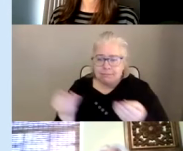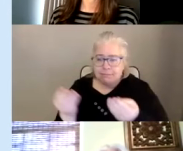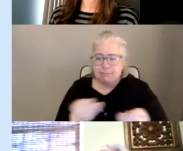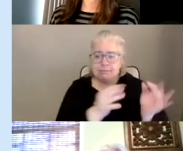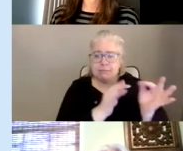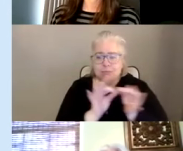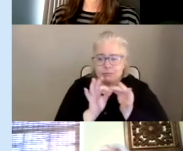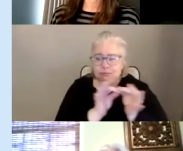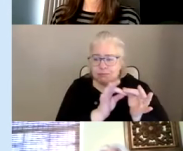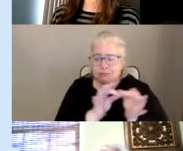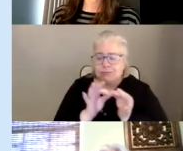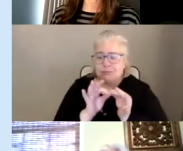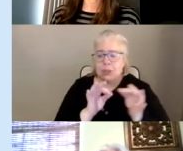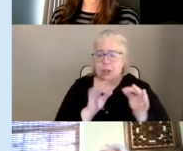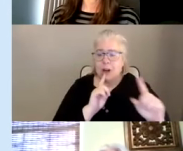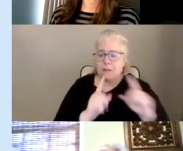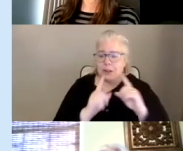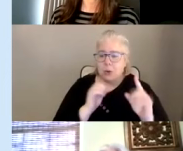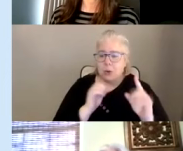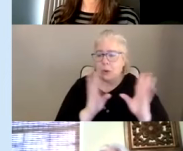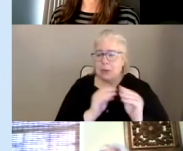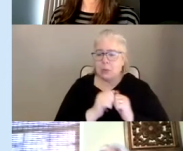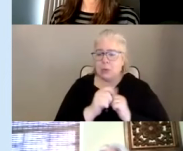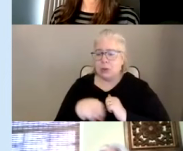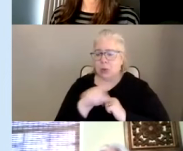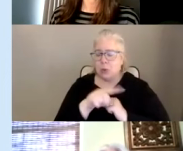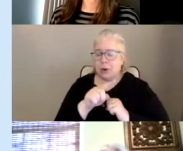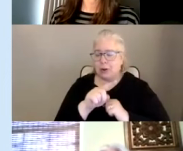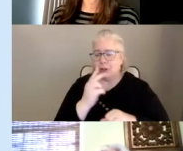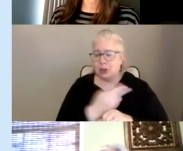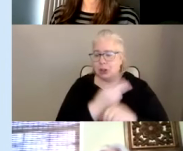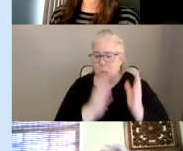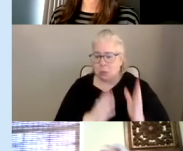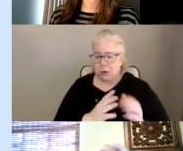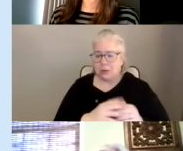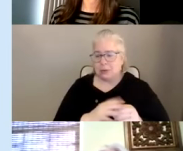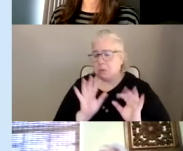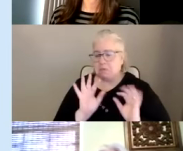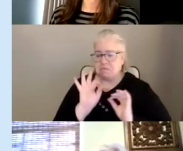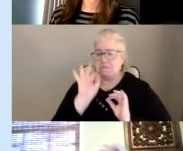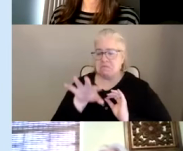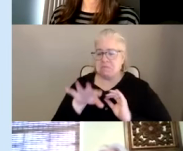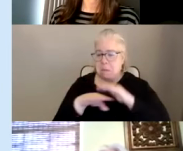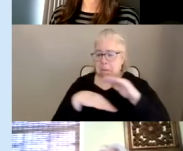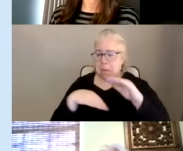or interpret a conversation with one of your consumers. So just to get some basic terminology there upfront.